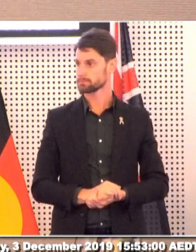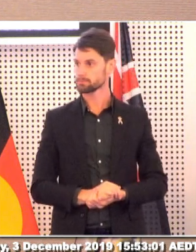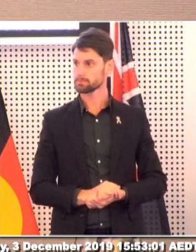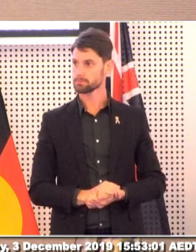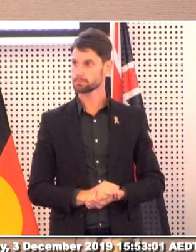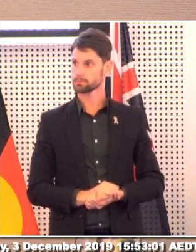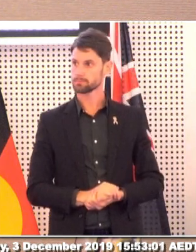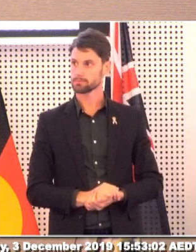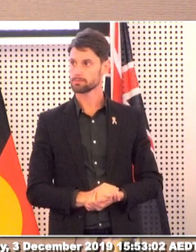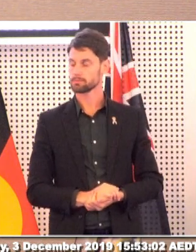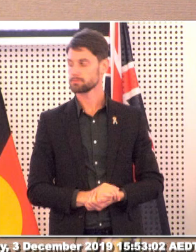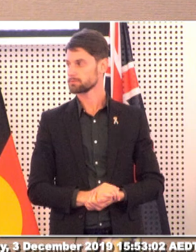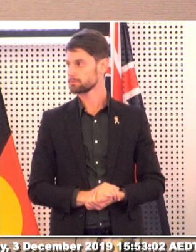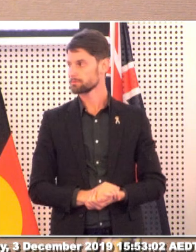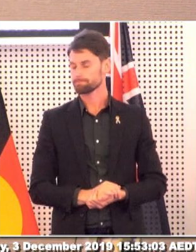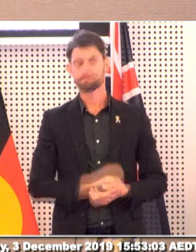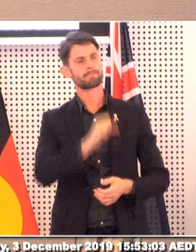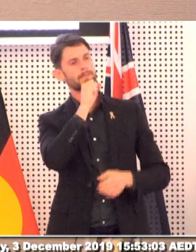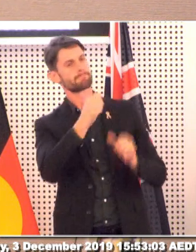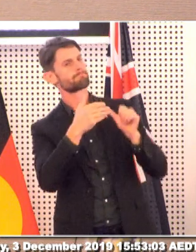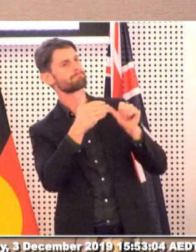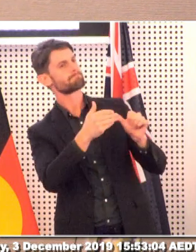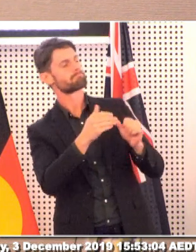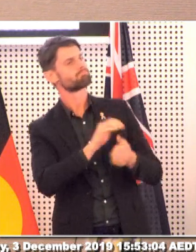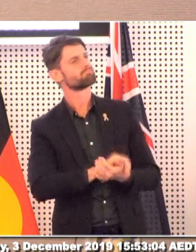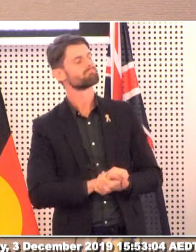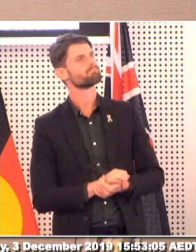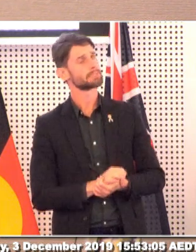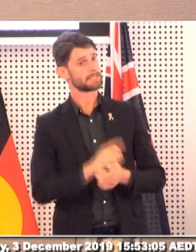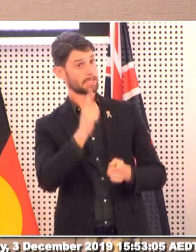years. In some cases, yes, because the staff have been there for a number of – a